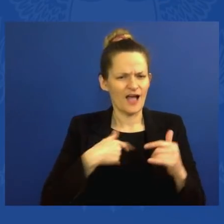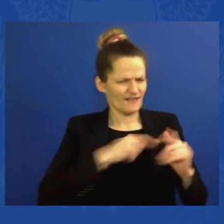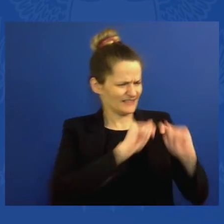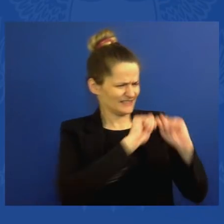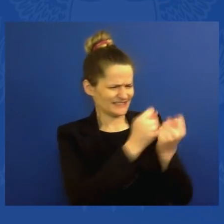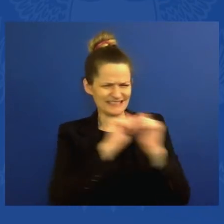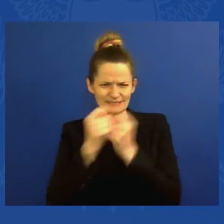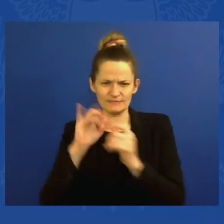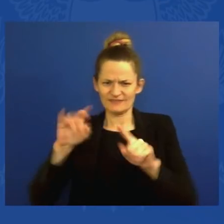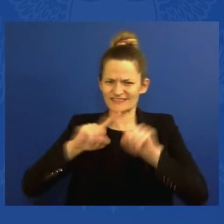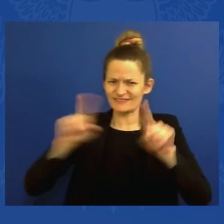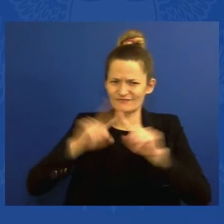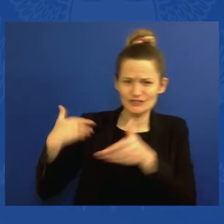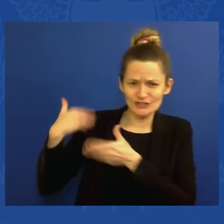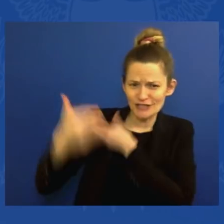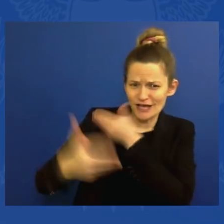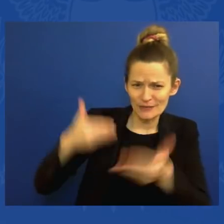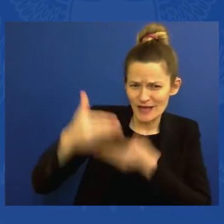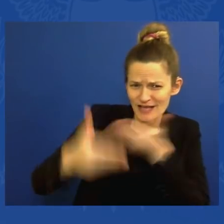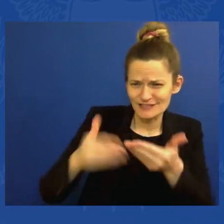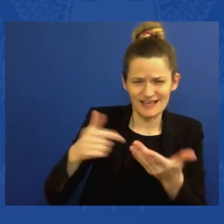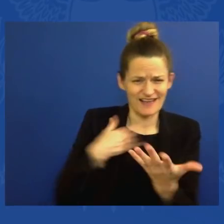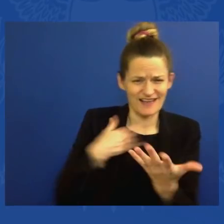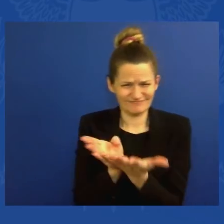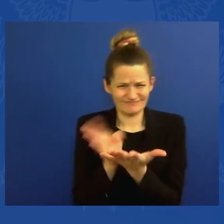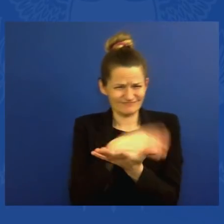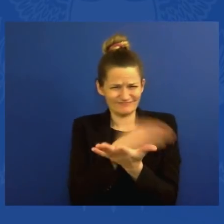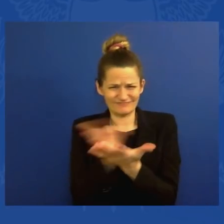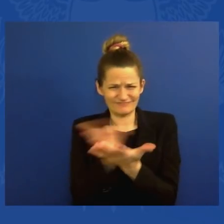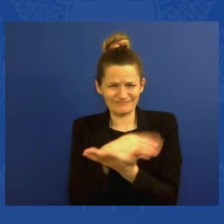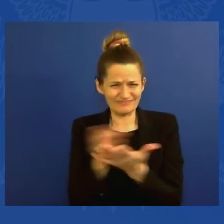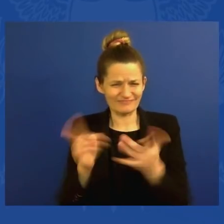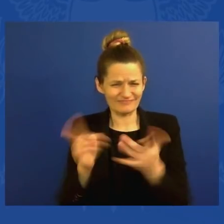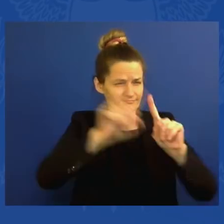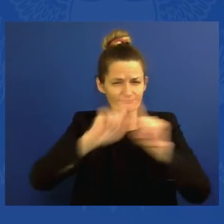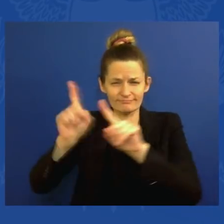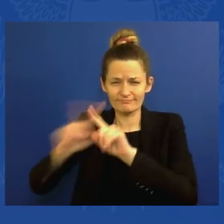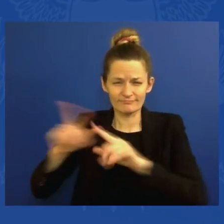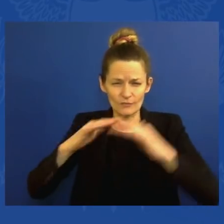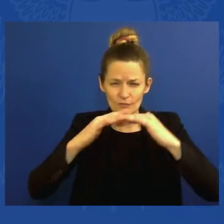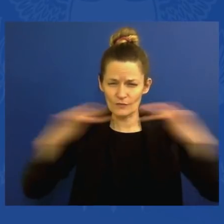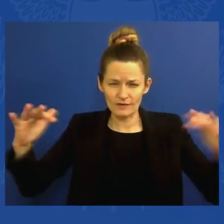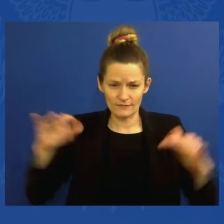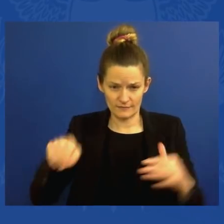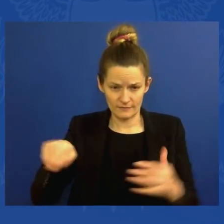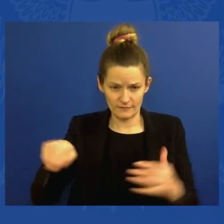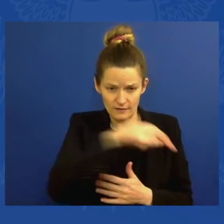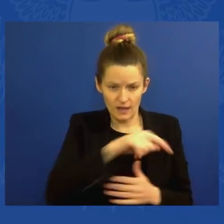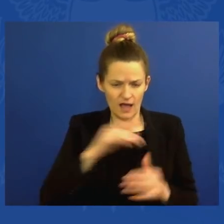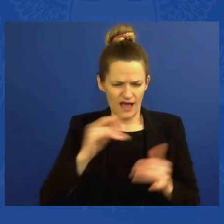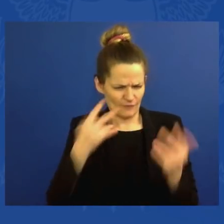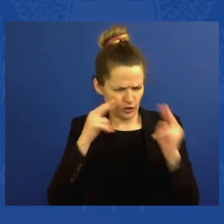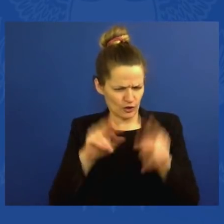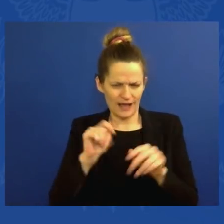So as our infrastructure investment leads to new orders that spark transformation across American manufacturing.